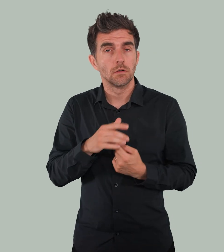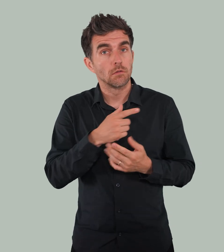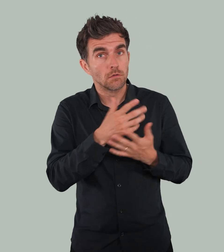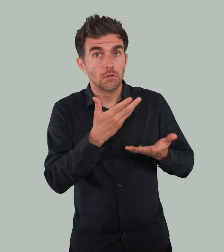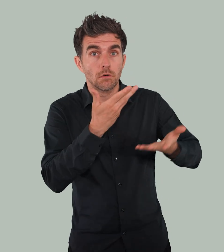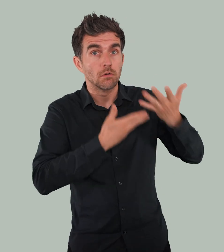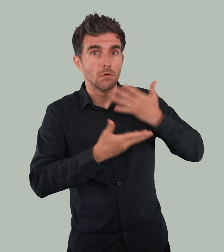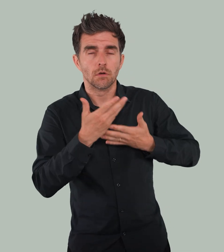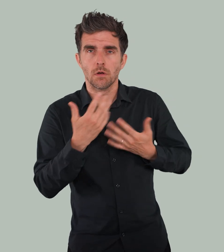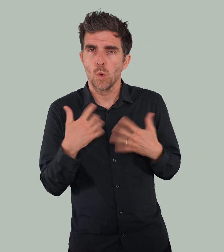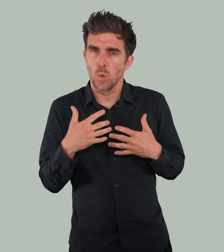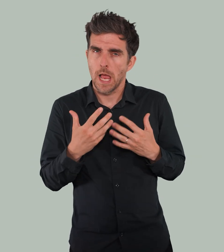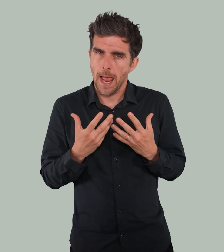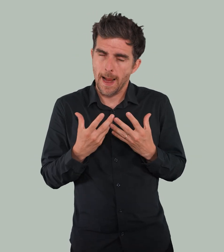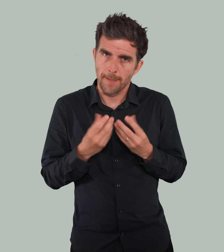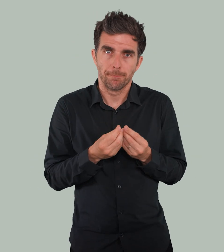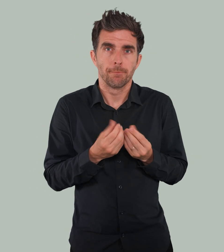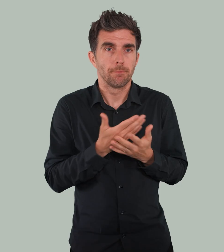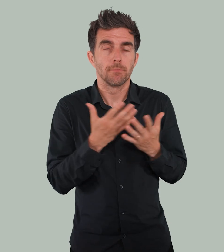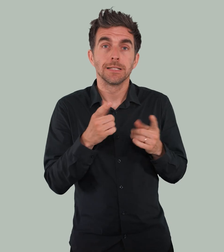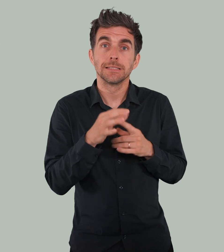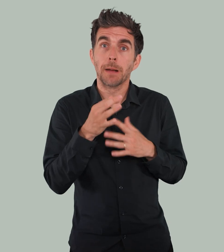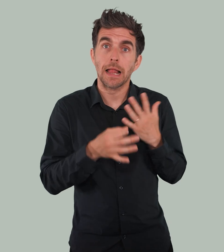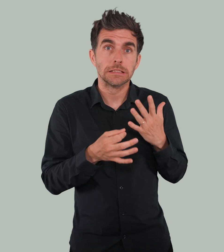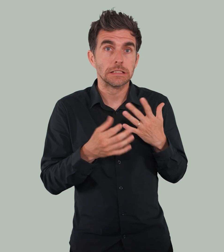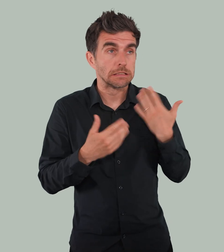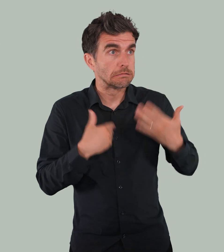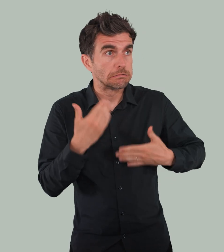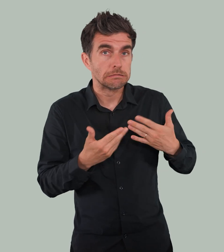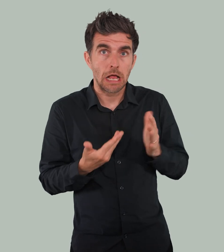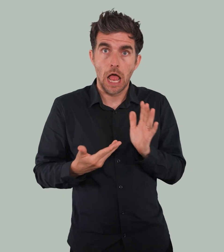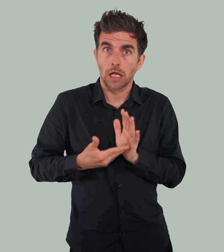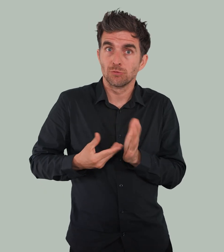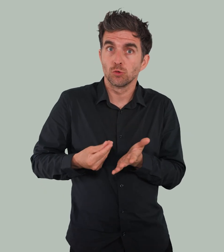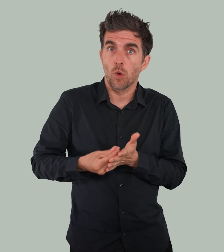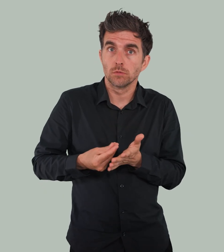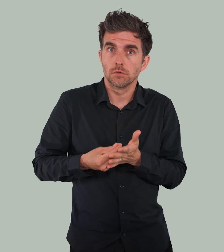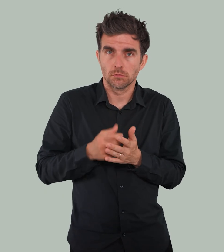Respondents describe it as helping with the extra costs of disability,